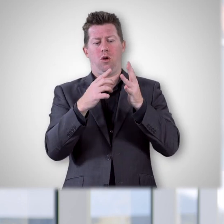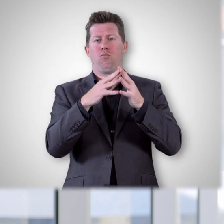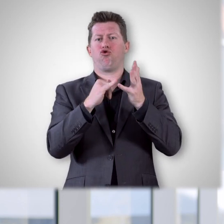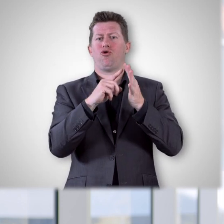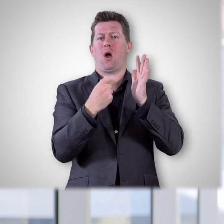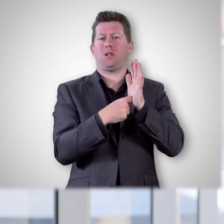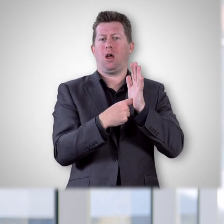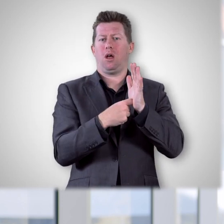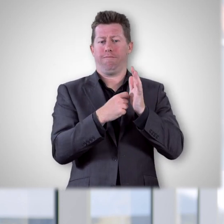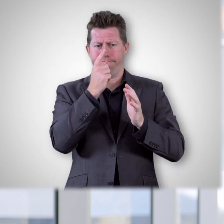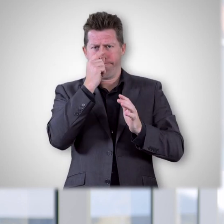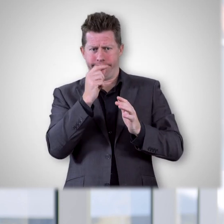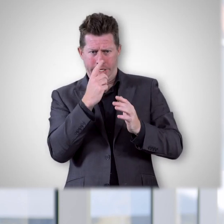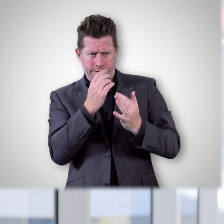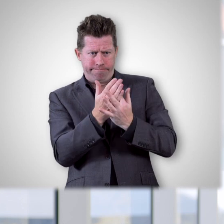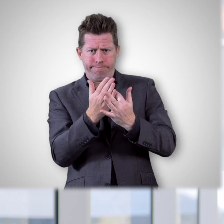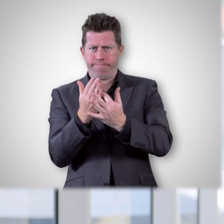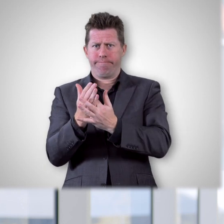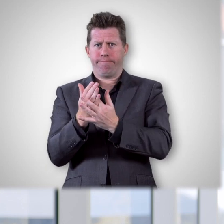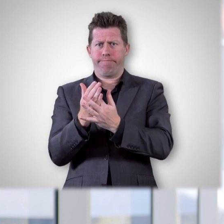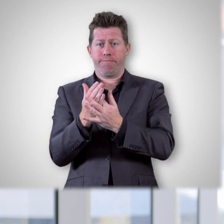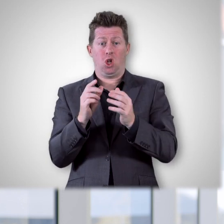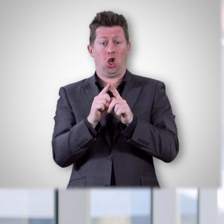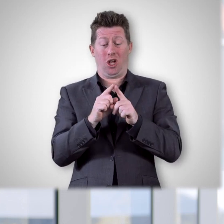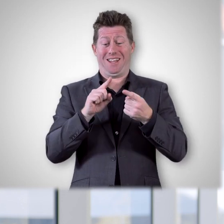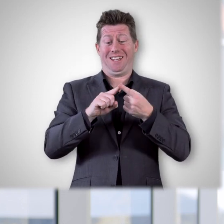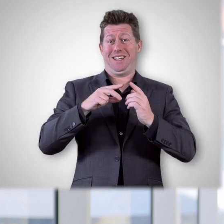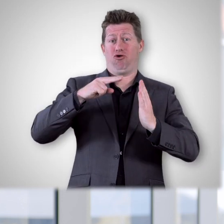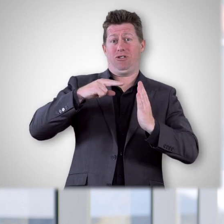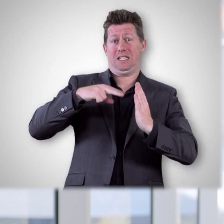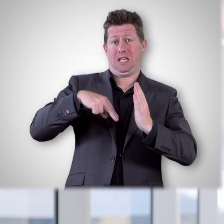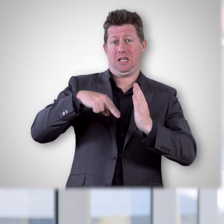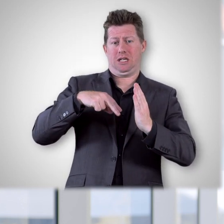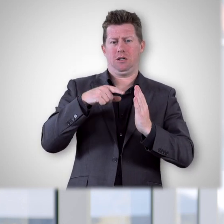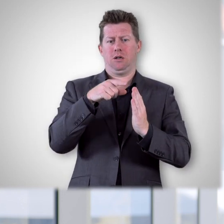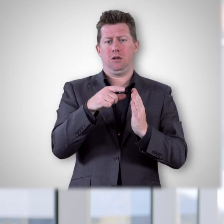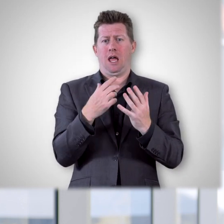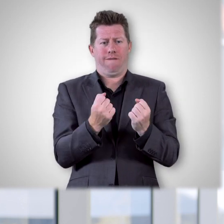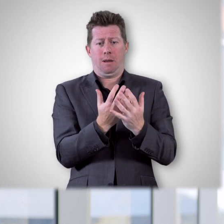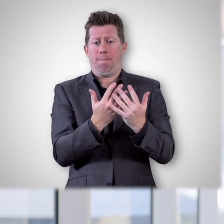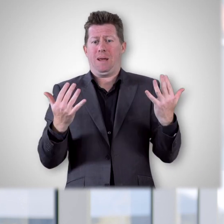and that the features that you can actually utilise, for example an e-reader exists in